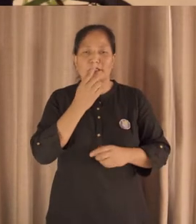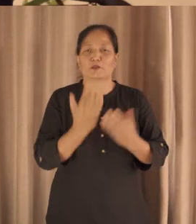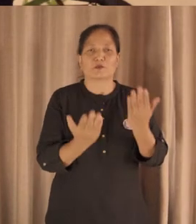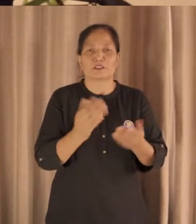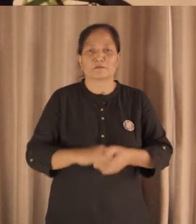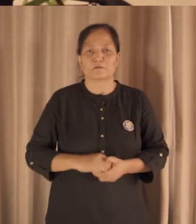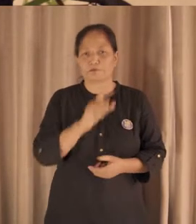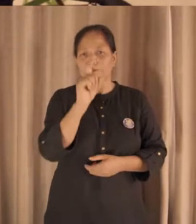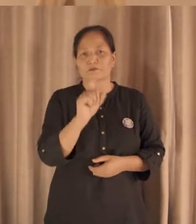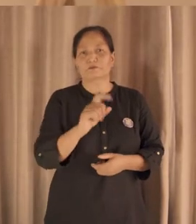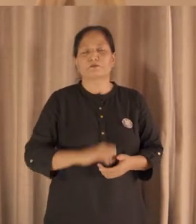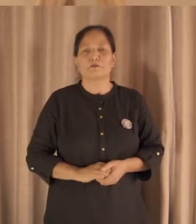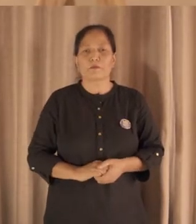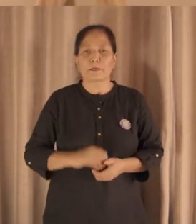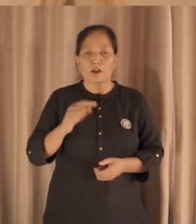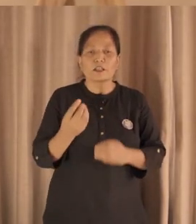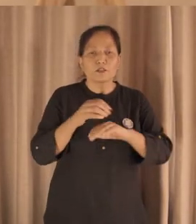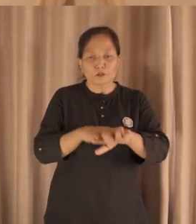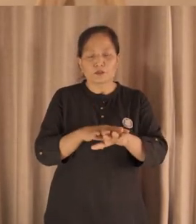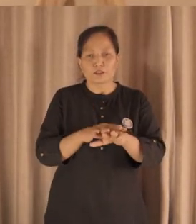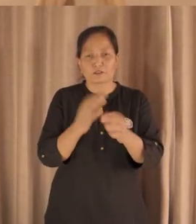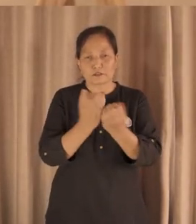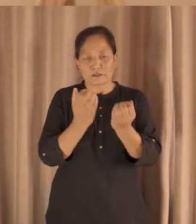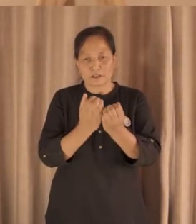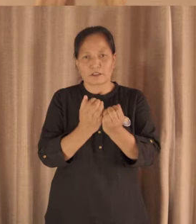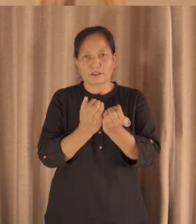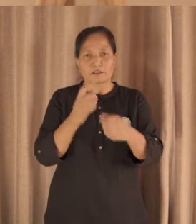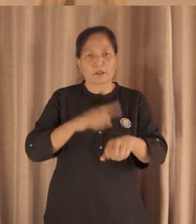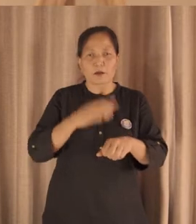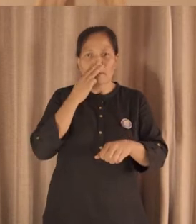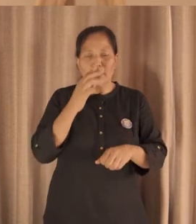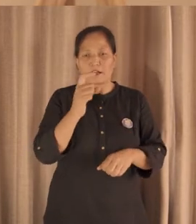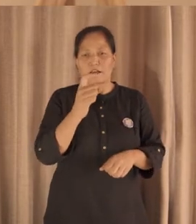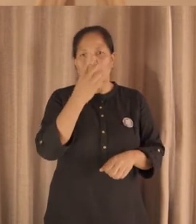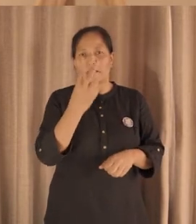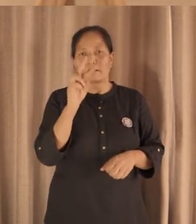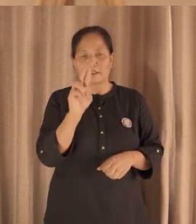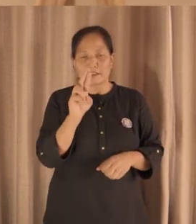still in jail. The constitution making process has gone through this situation and what we